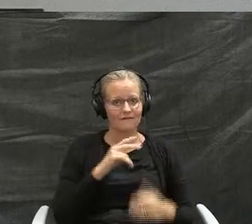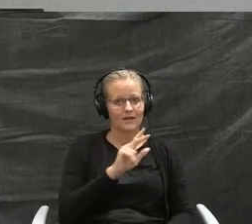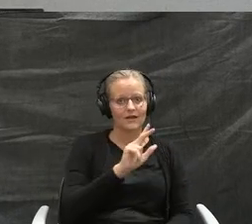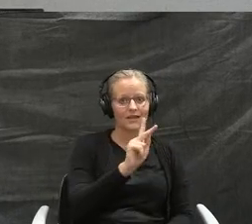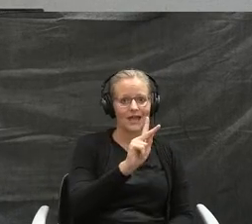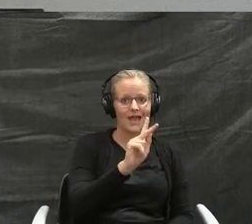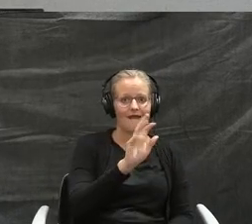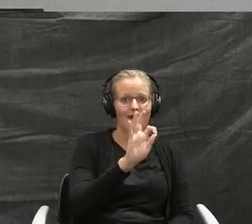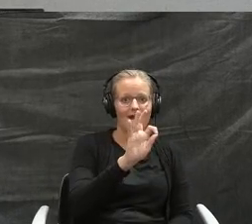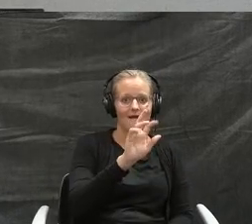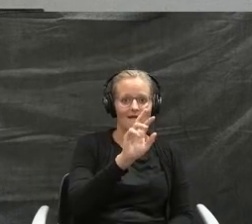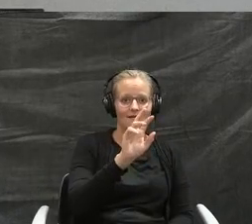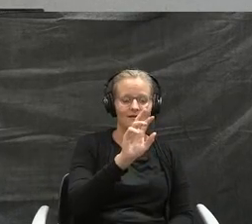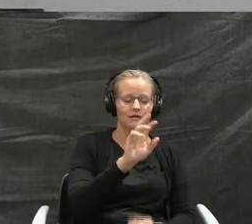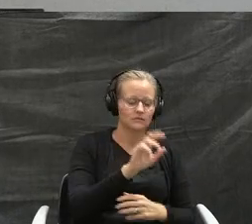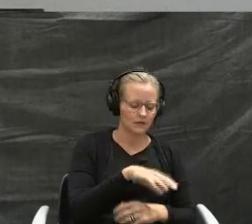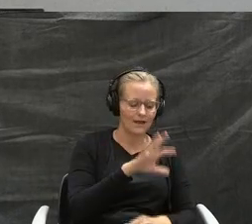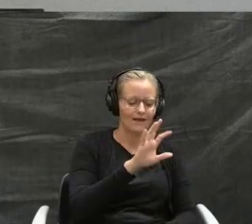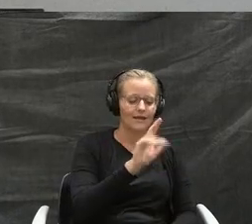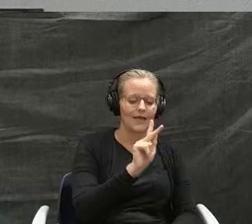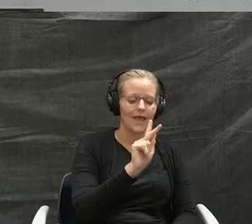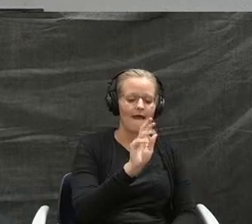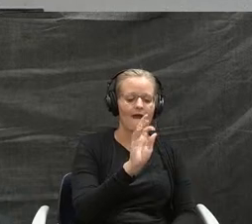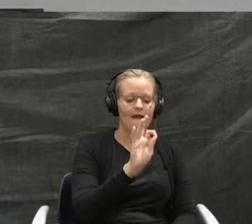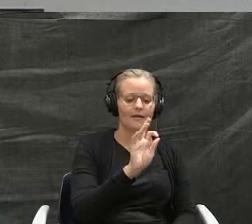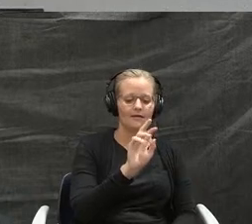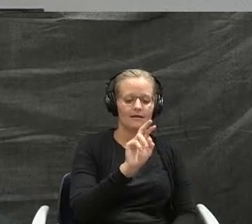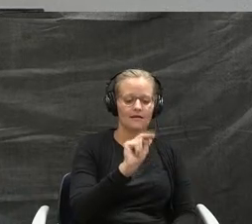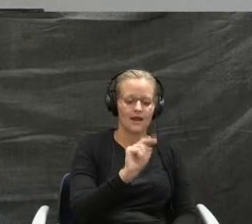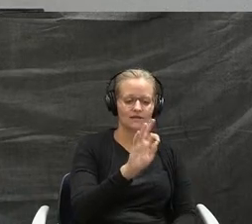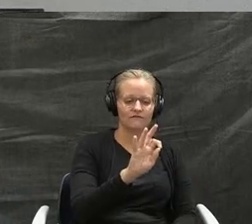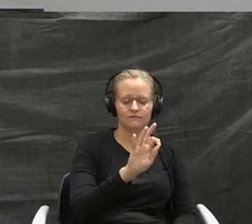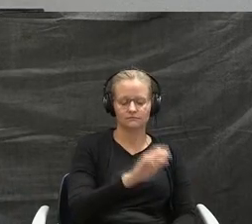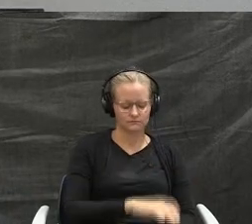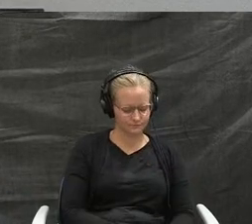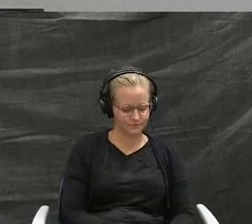worn by medical professionals, so our teachers should be very reassured that mask were